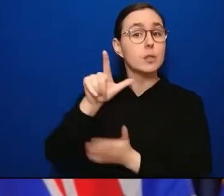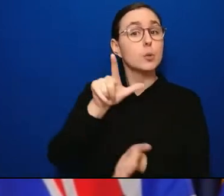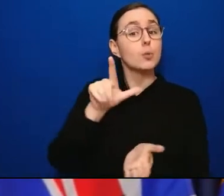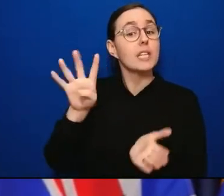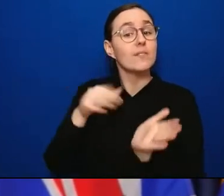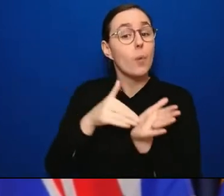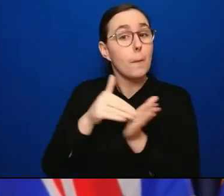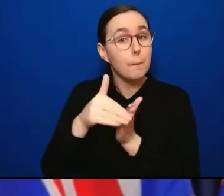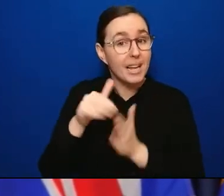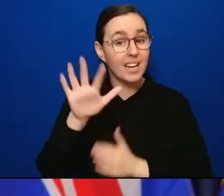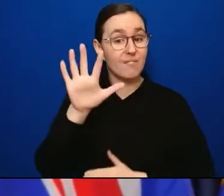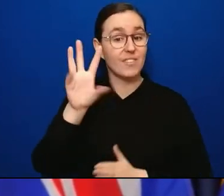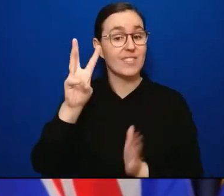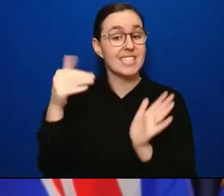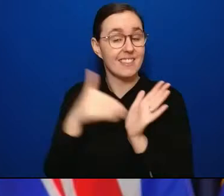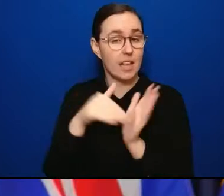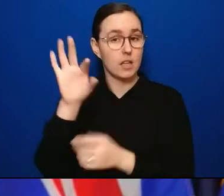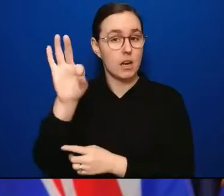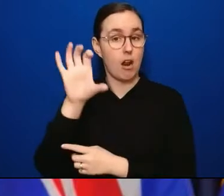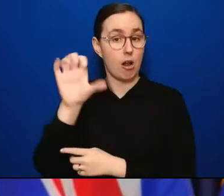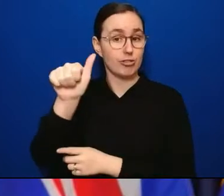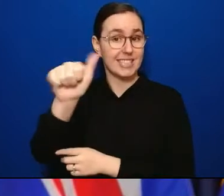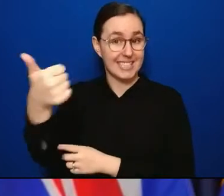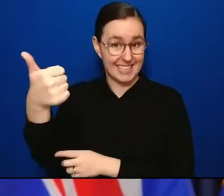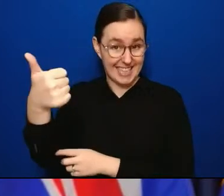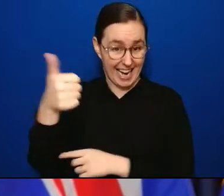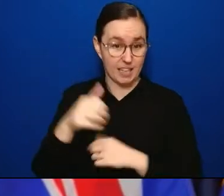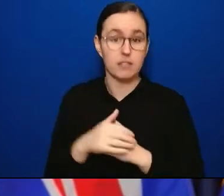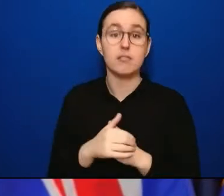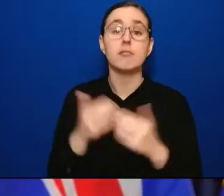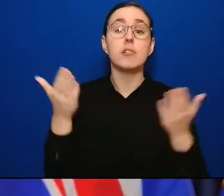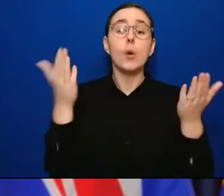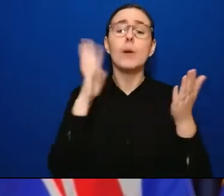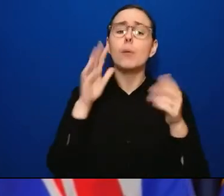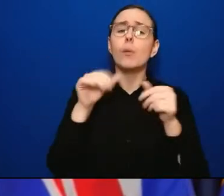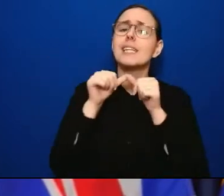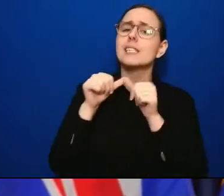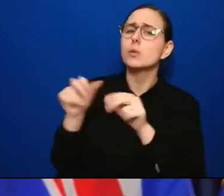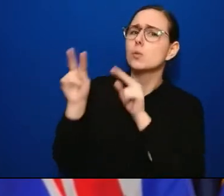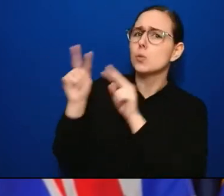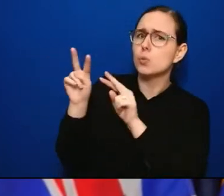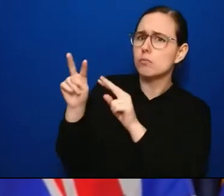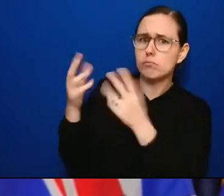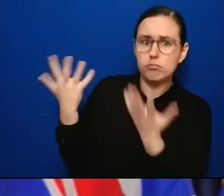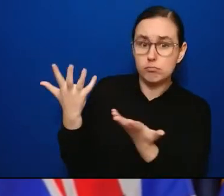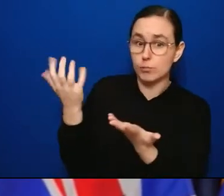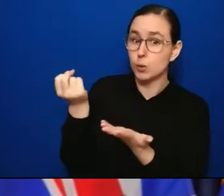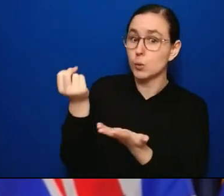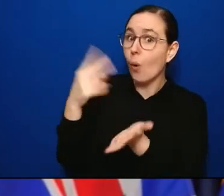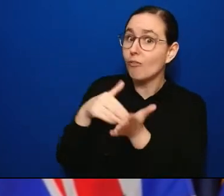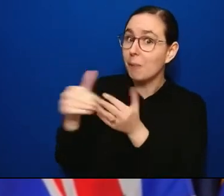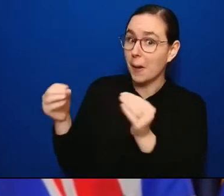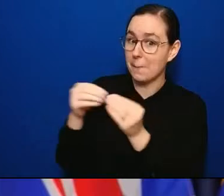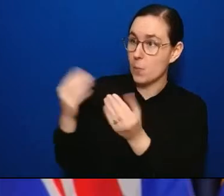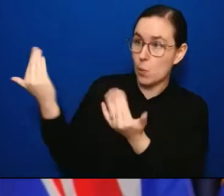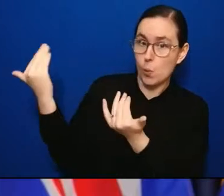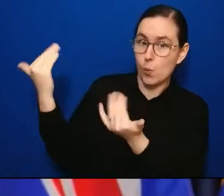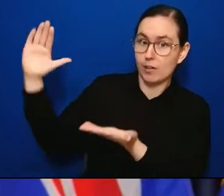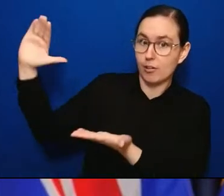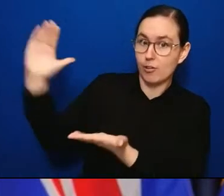24,056,910 tests. We continue to prepare for the arrival of 12